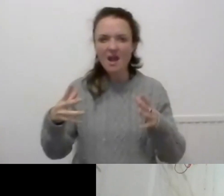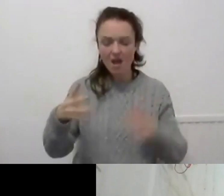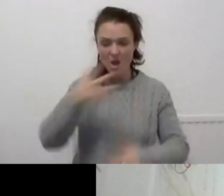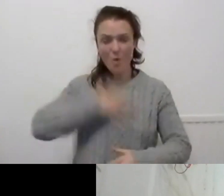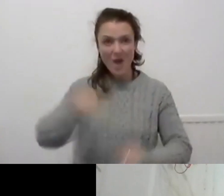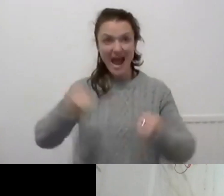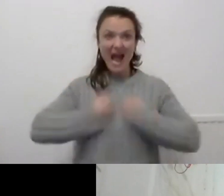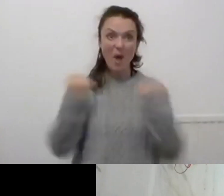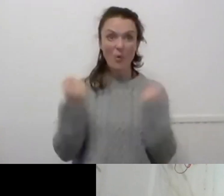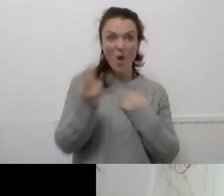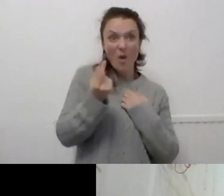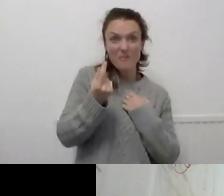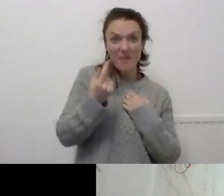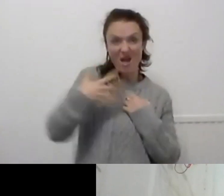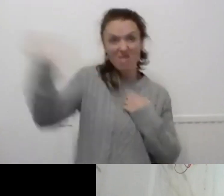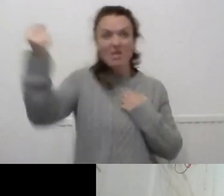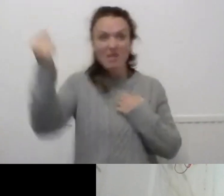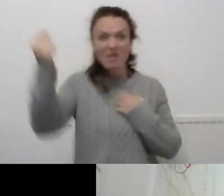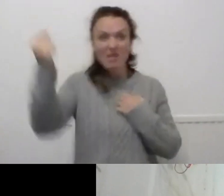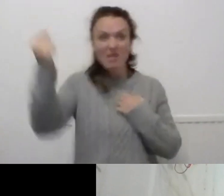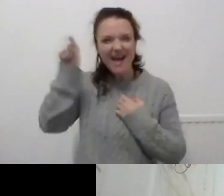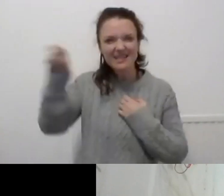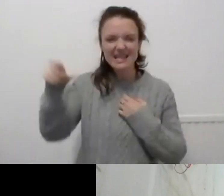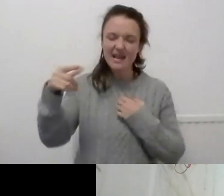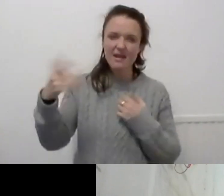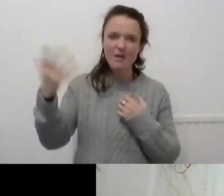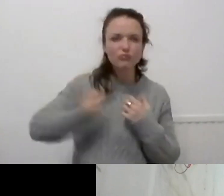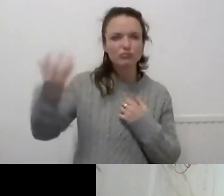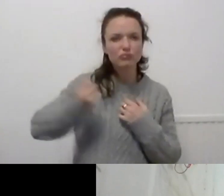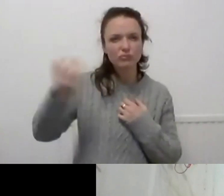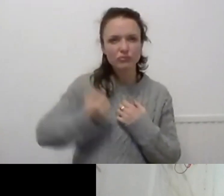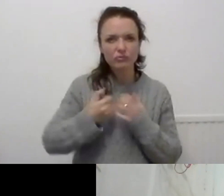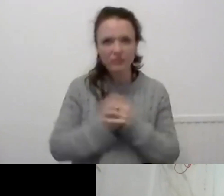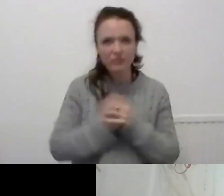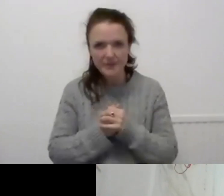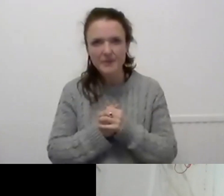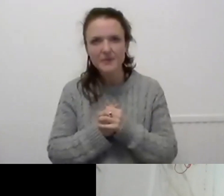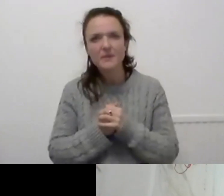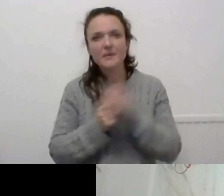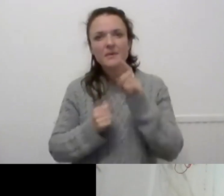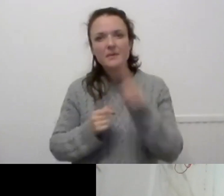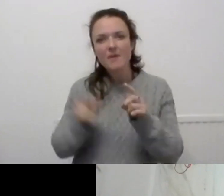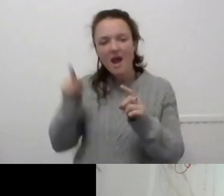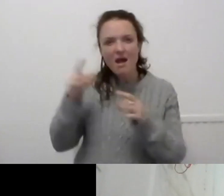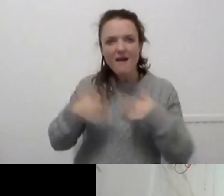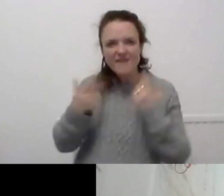companies have immunity from any future challenge. What are your thoughts about that?